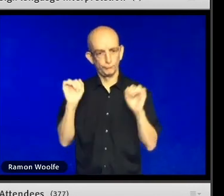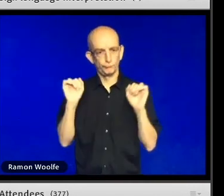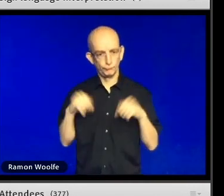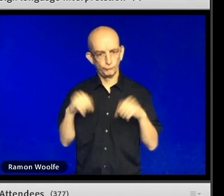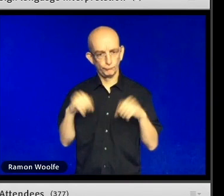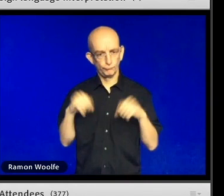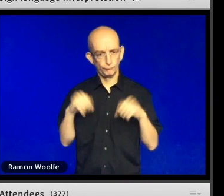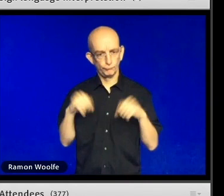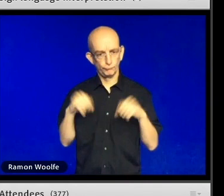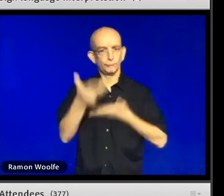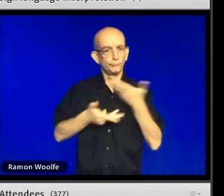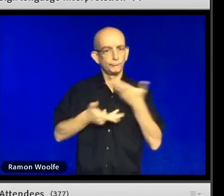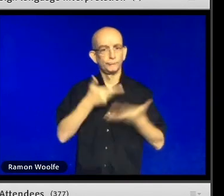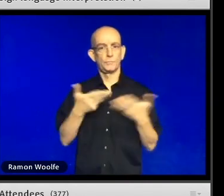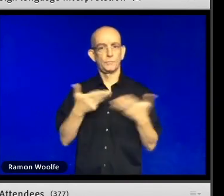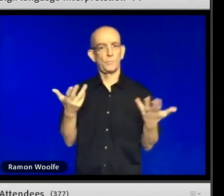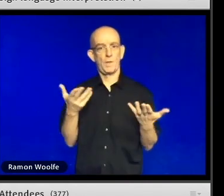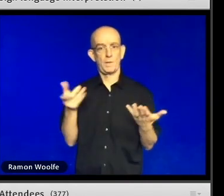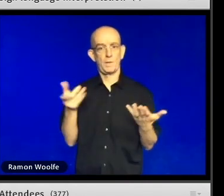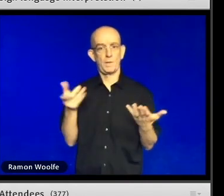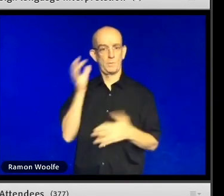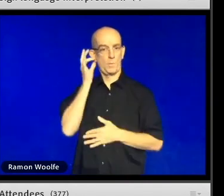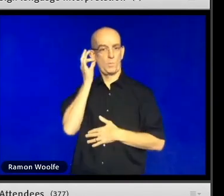been your experience during the pandemic? Over to you.